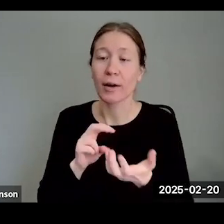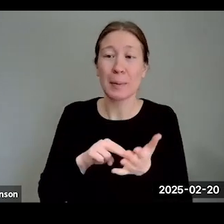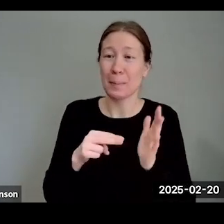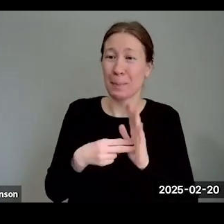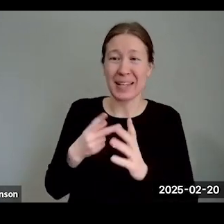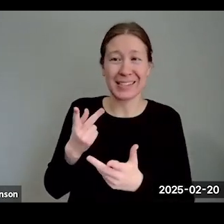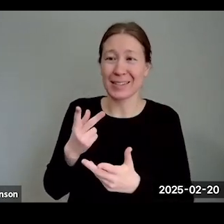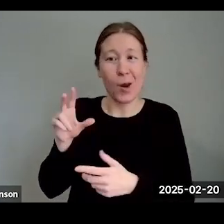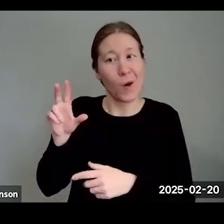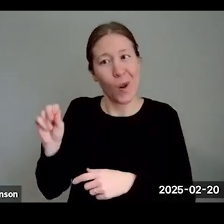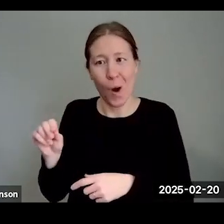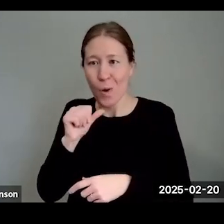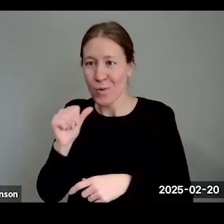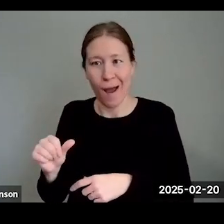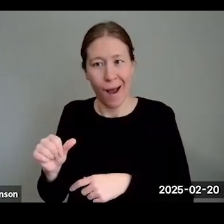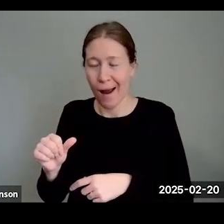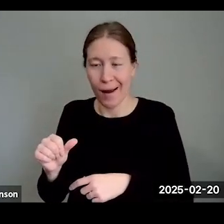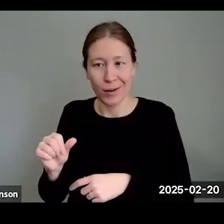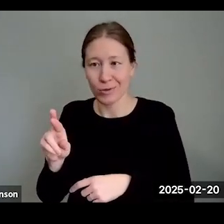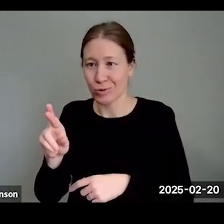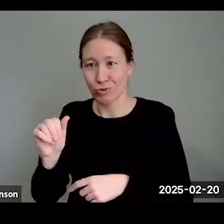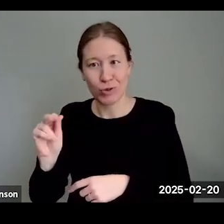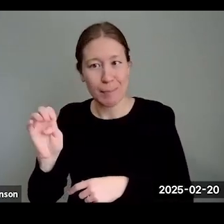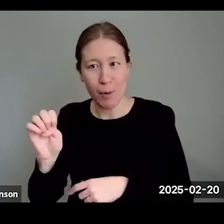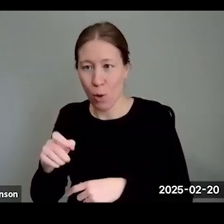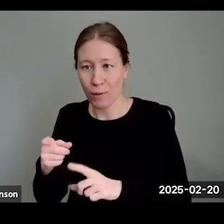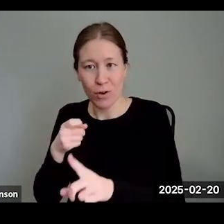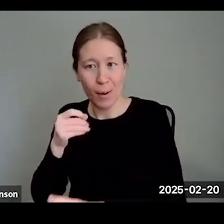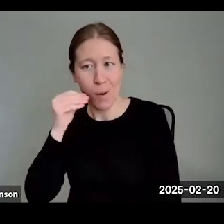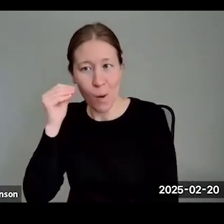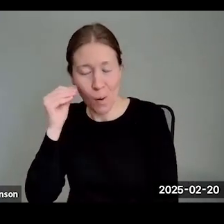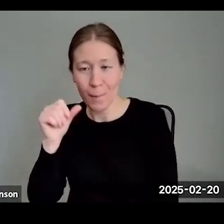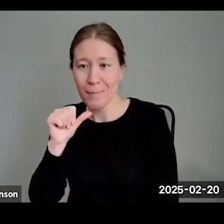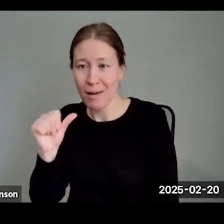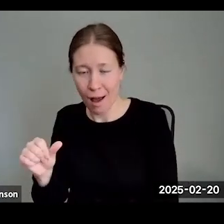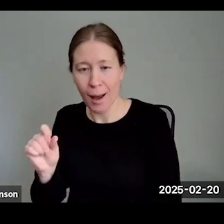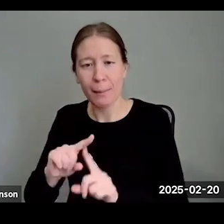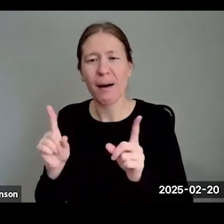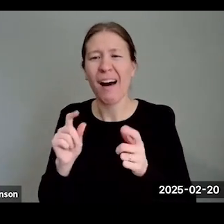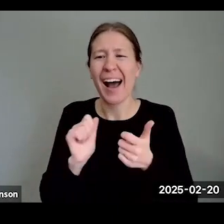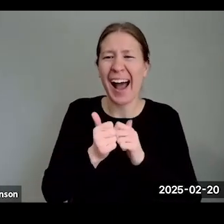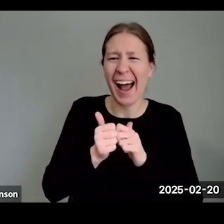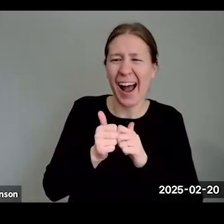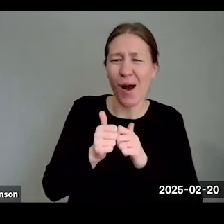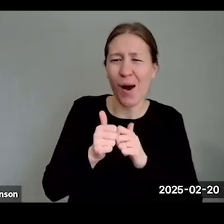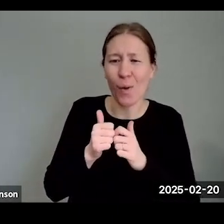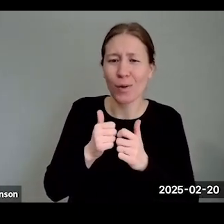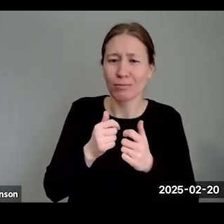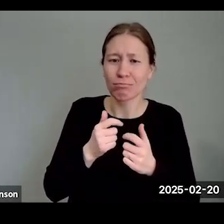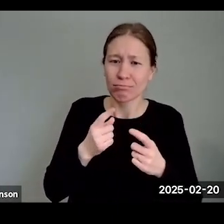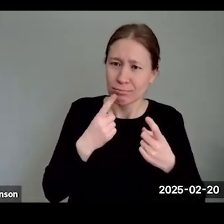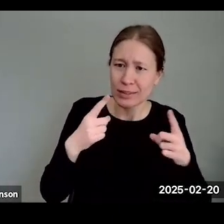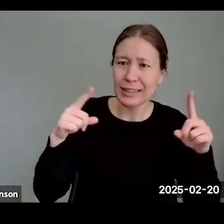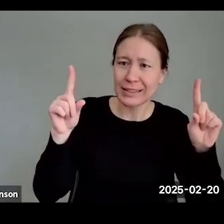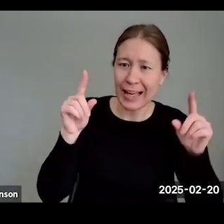so coming into the office, could they use light filters or dimmers? Use a hybrid or a flexible work schedule?